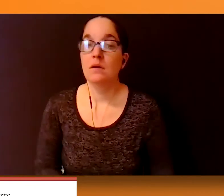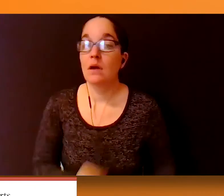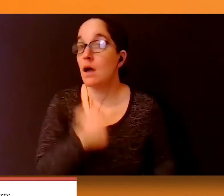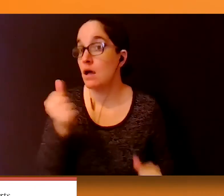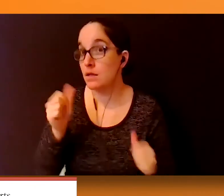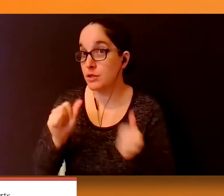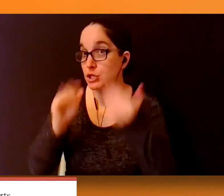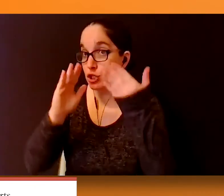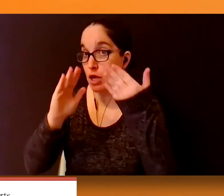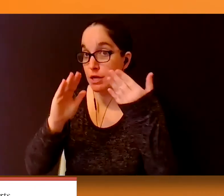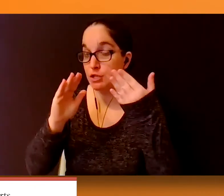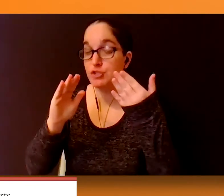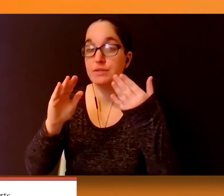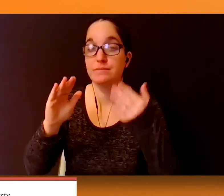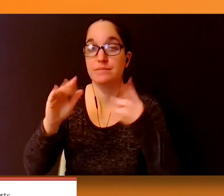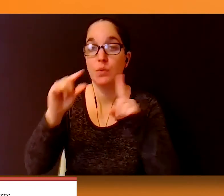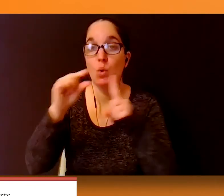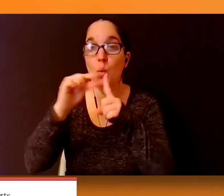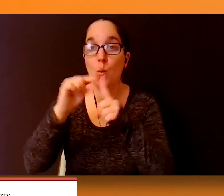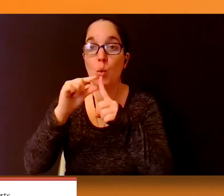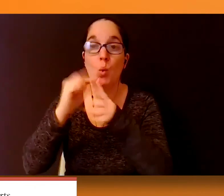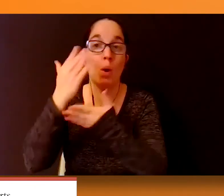Another thing that you can do is teach word parts.